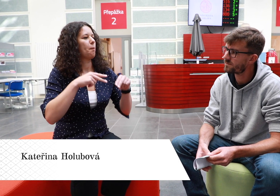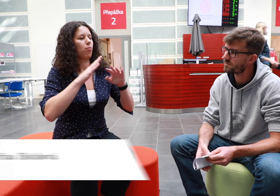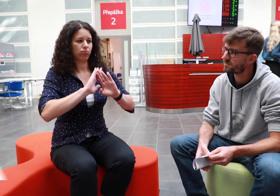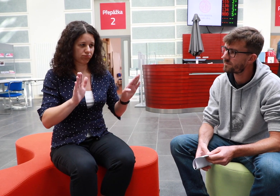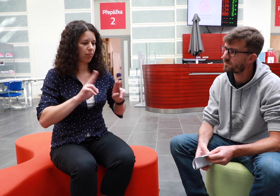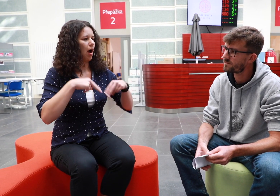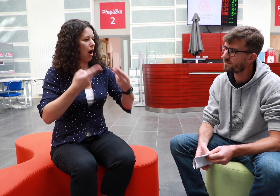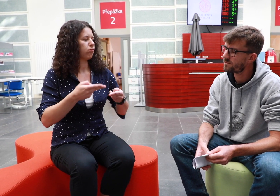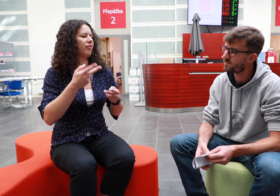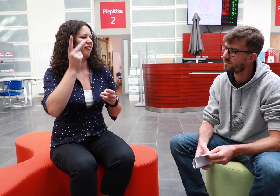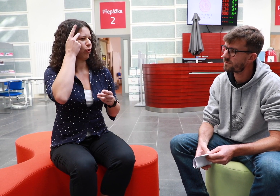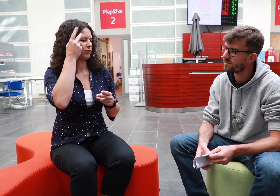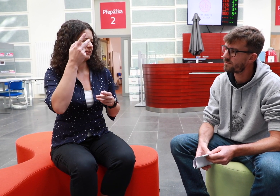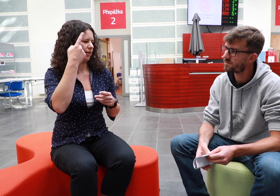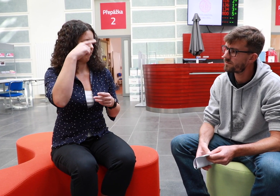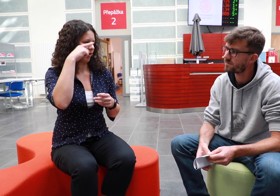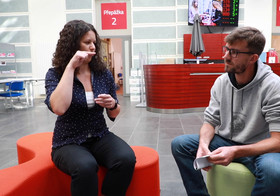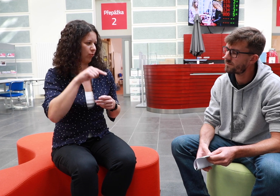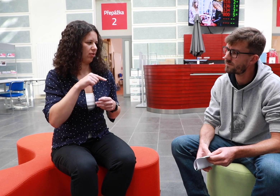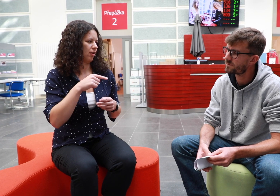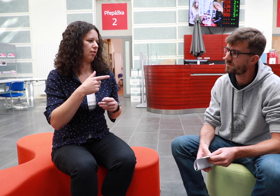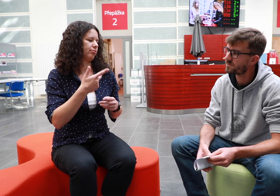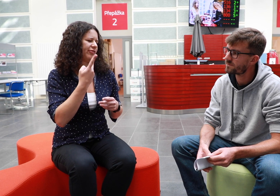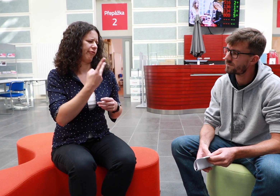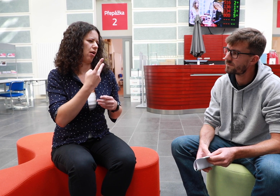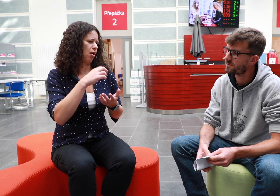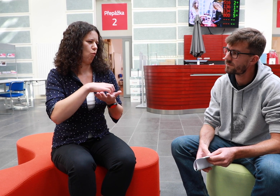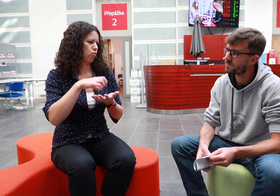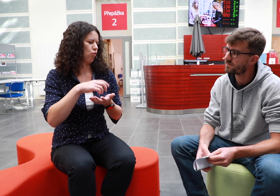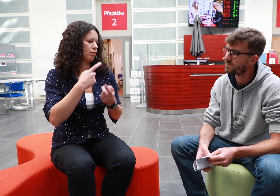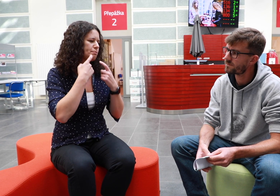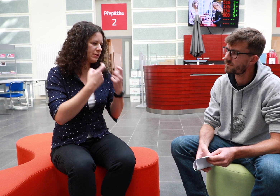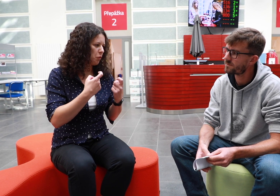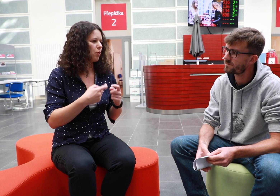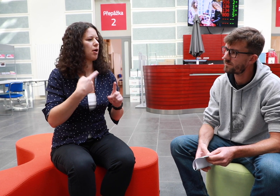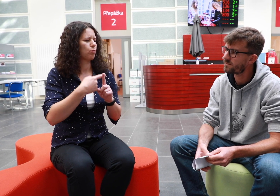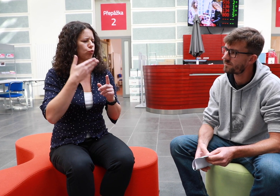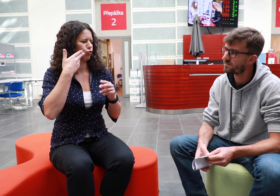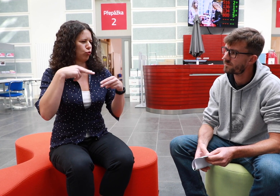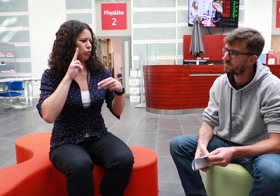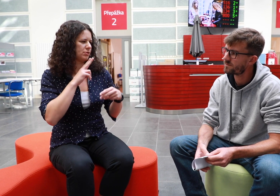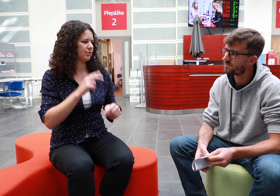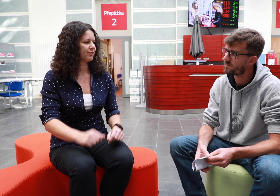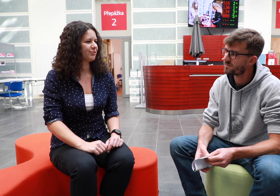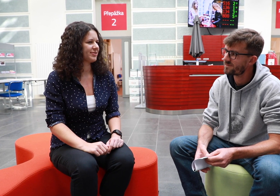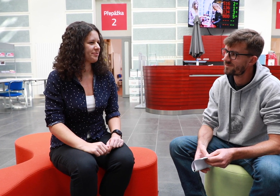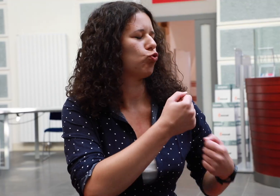After that, I went to the Faculty of Arts where I studied two fields: Psychology, and Deaf Studies.